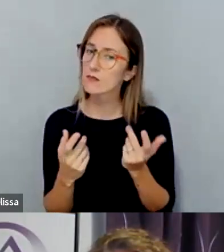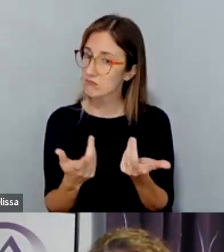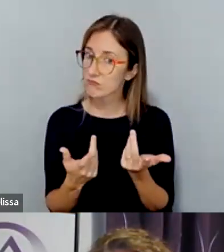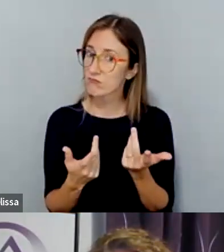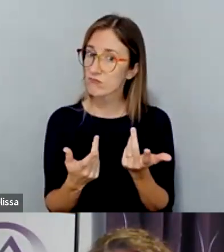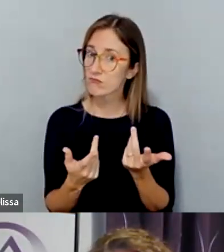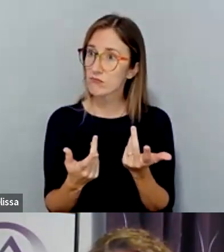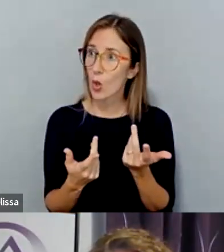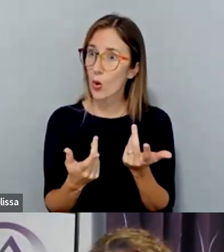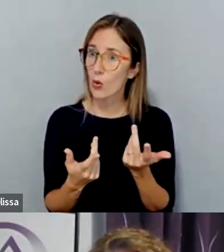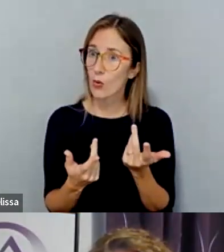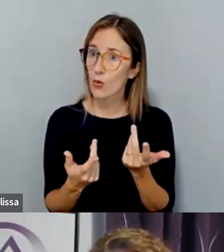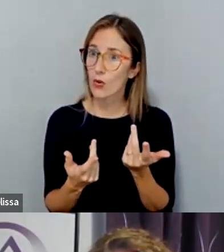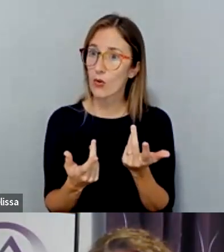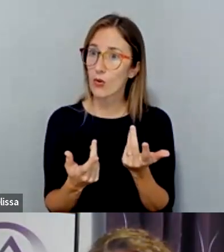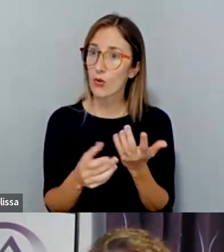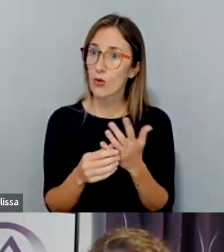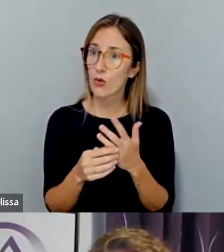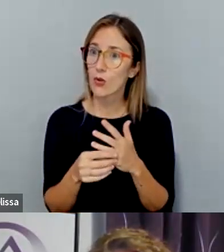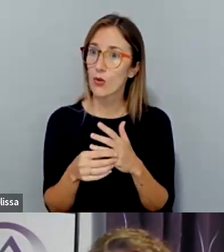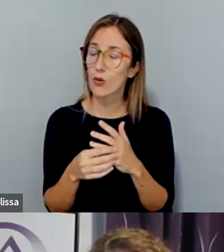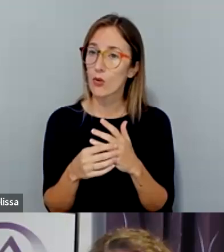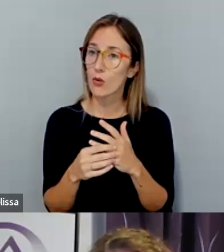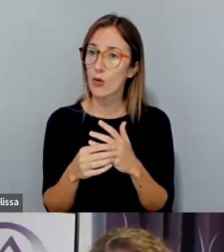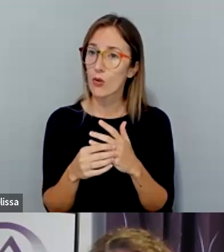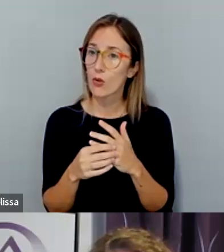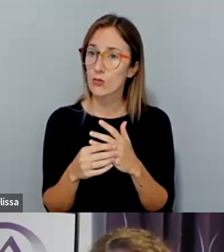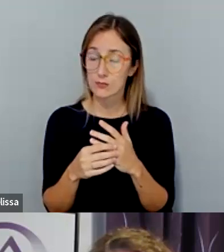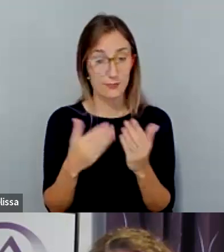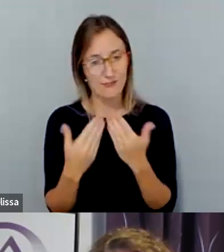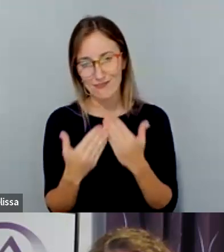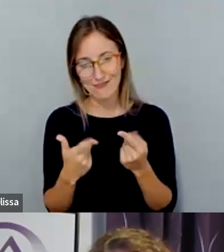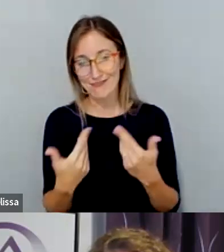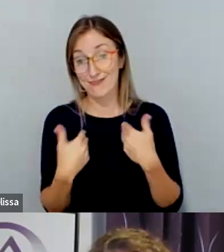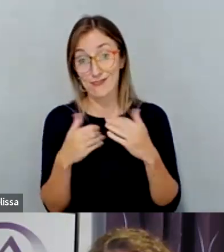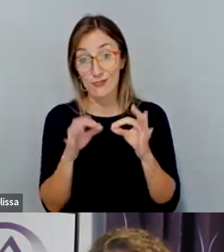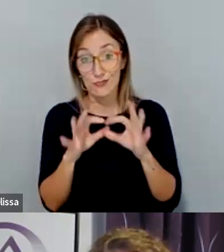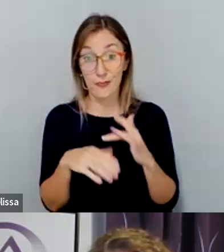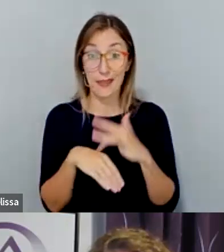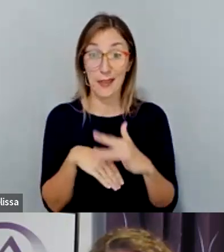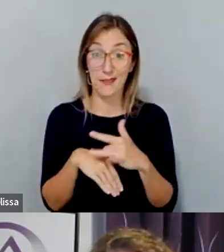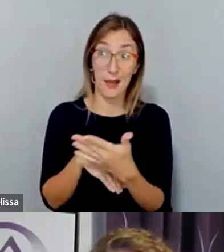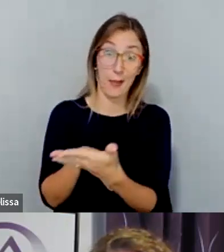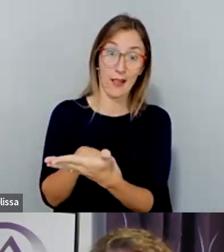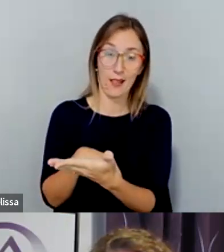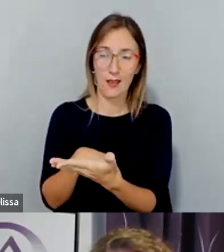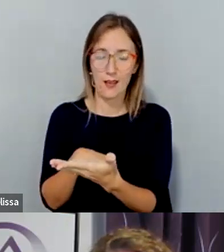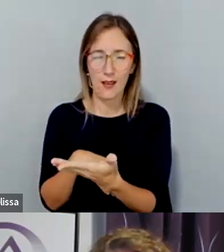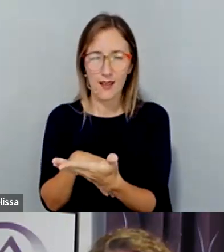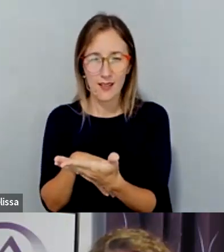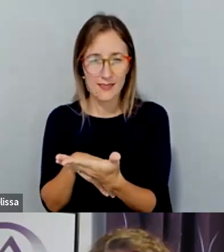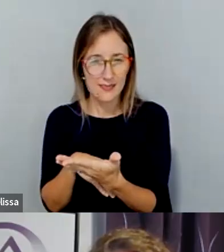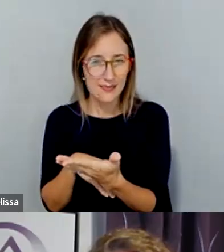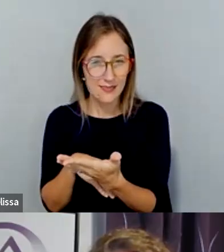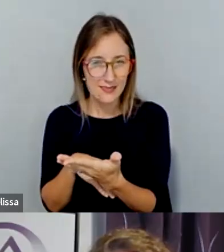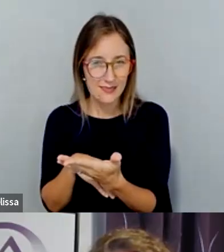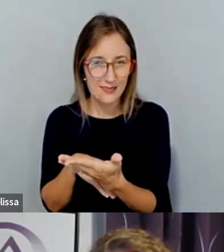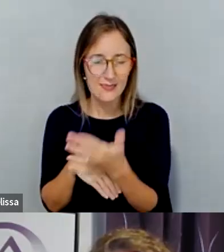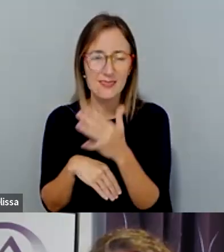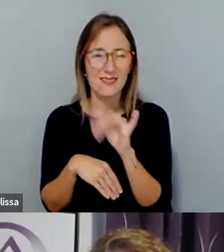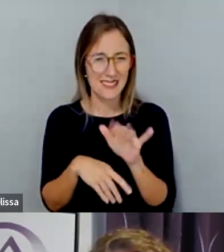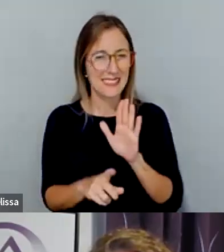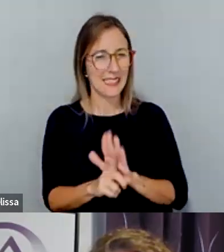two are entitled to provide accessible format in this case, arrest and